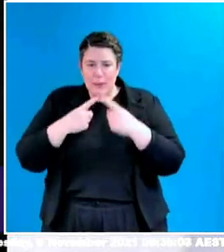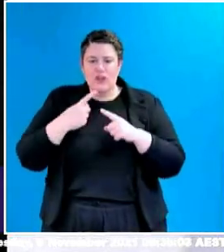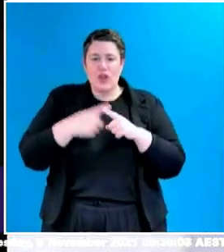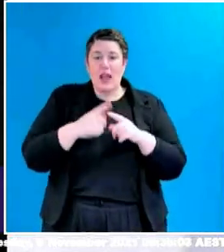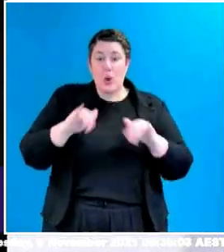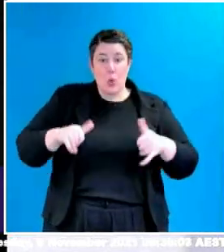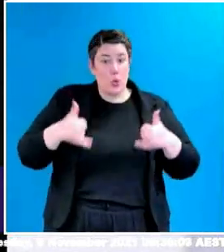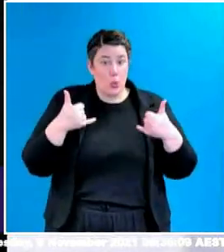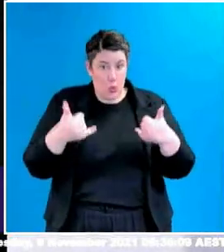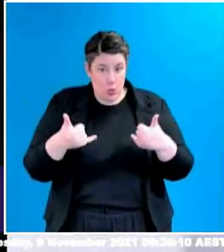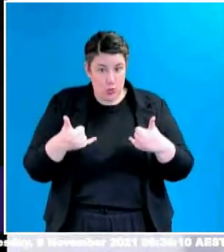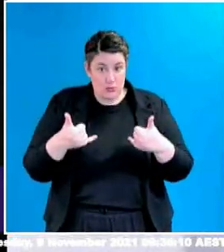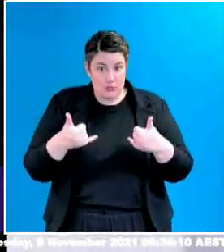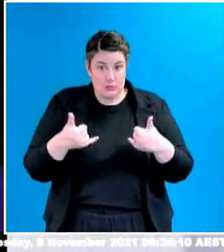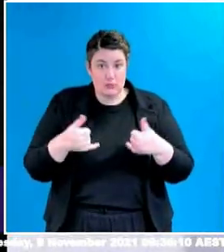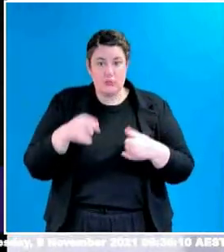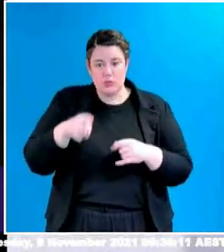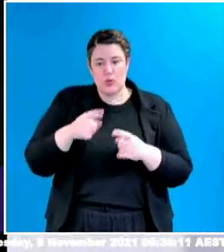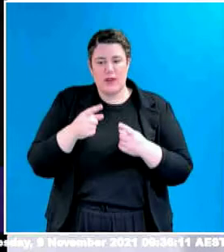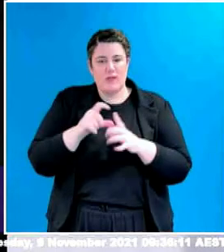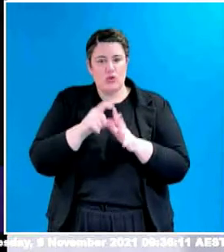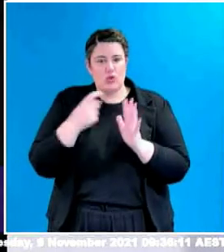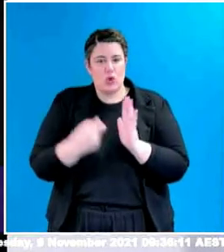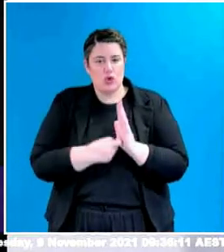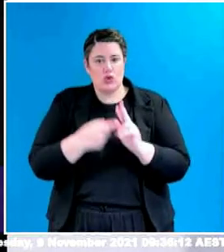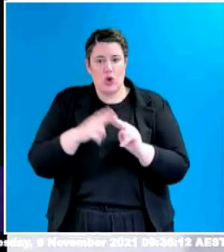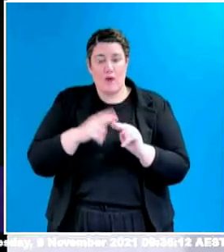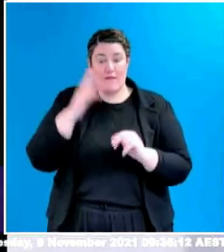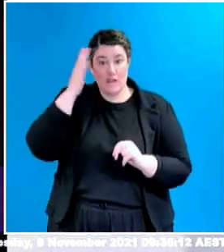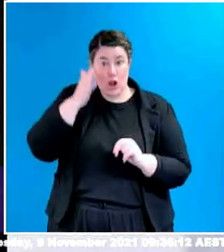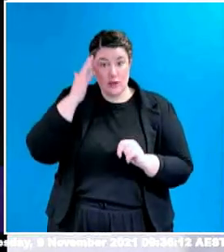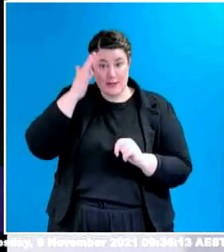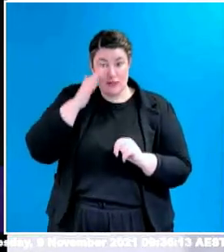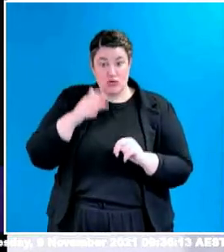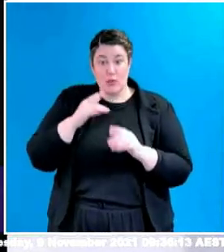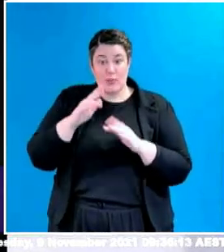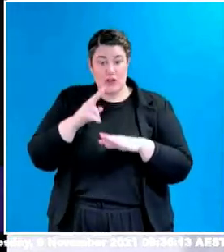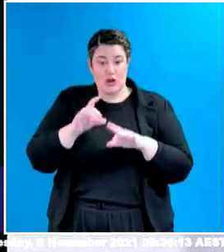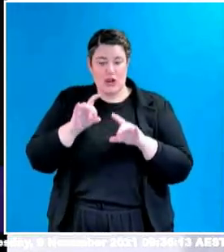You hold a Doctorate of Philosophy from the Australian National University and